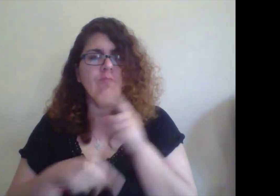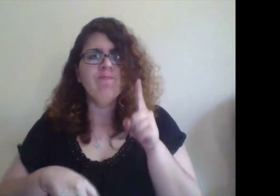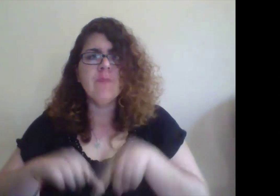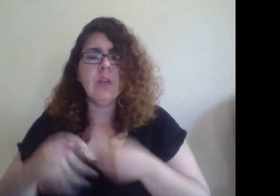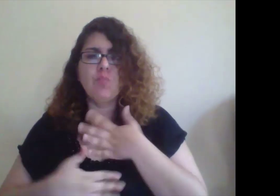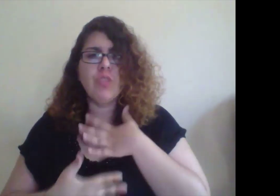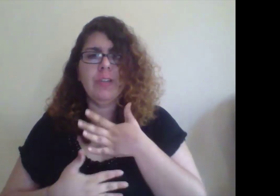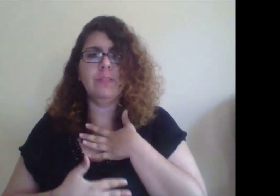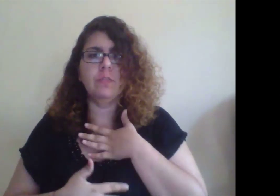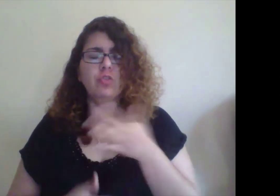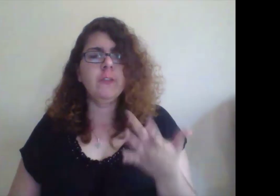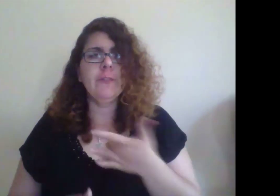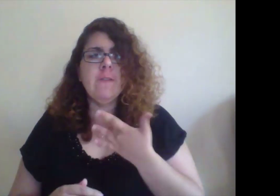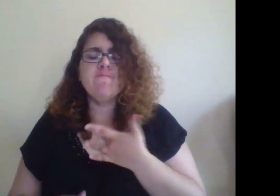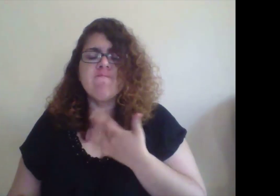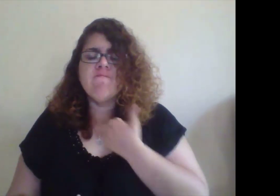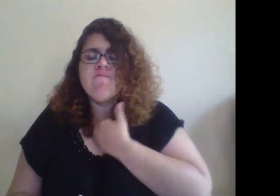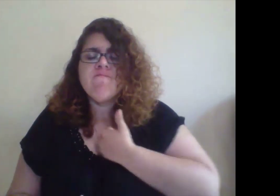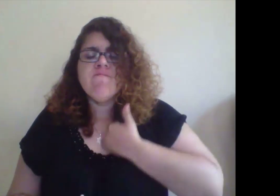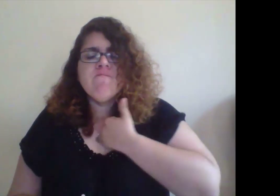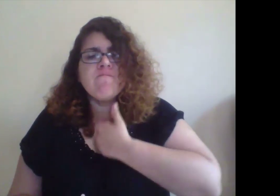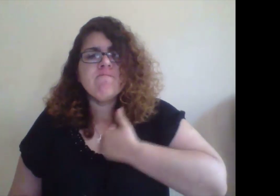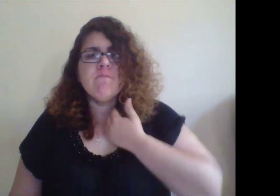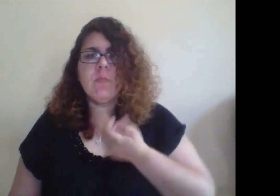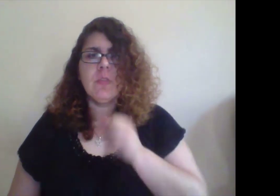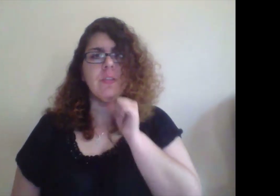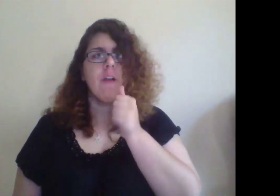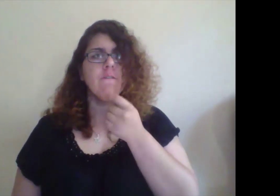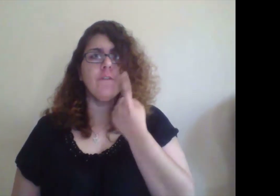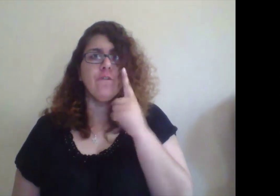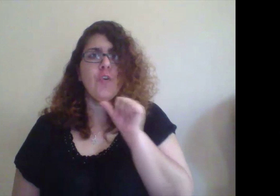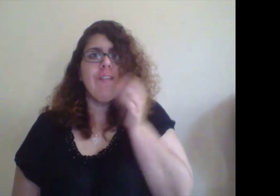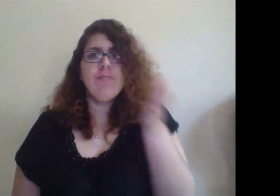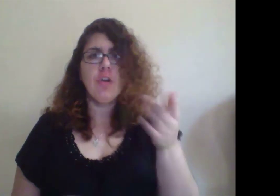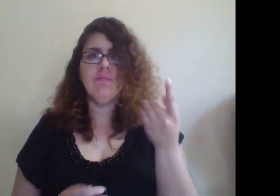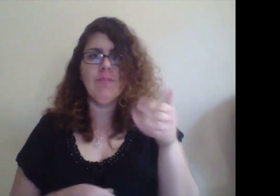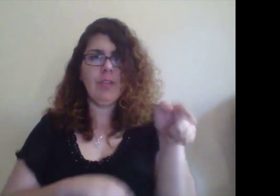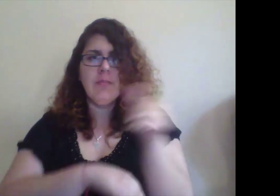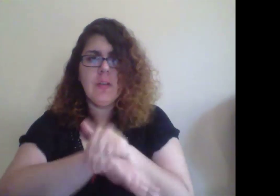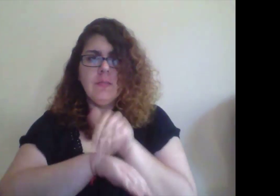she is barely breathing, telling me over and over again she is sorry for leaving me alone that night,